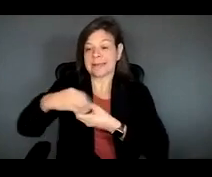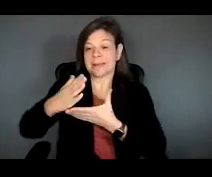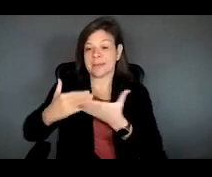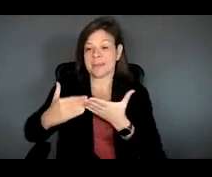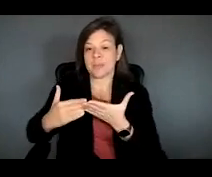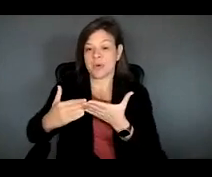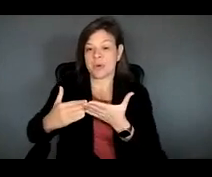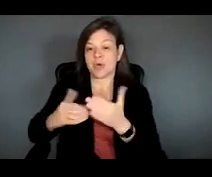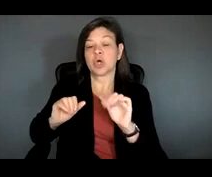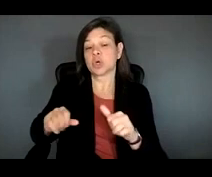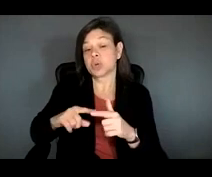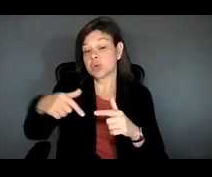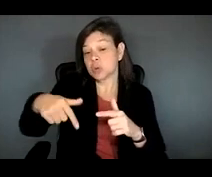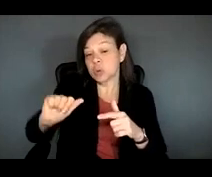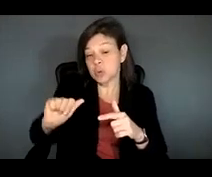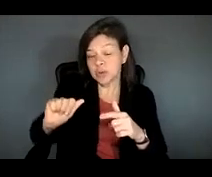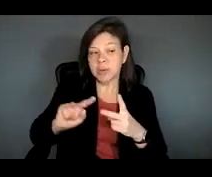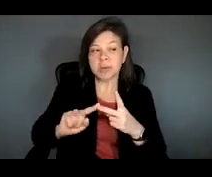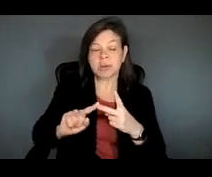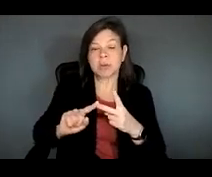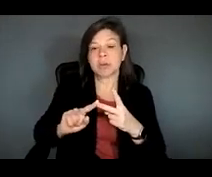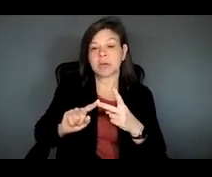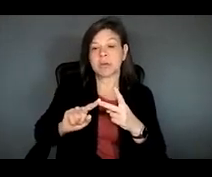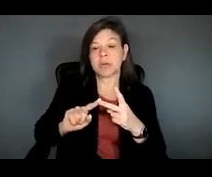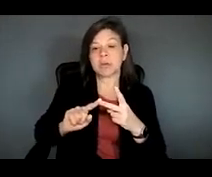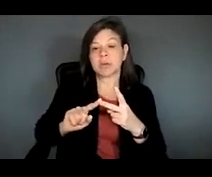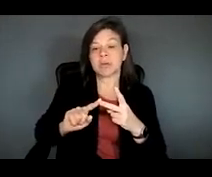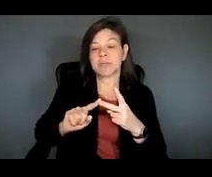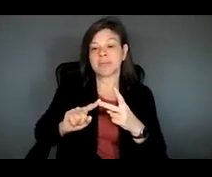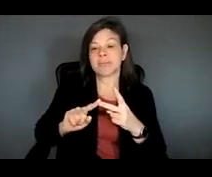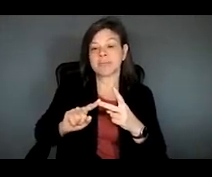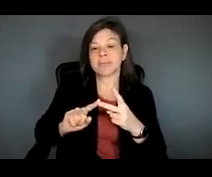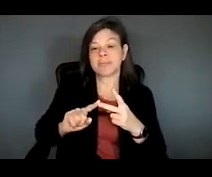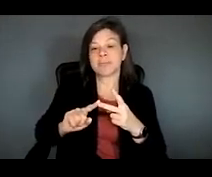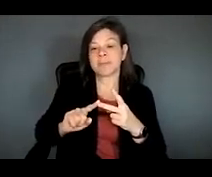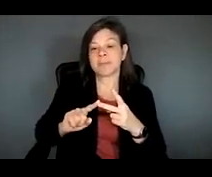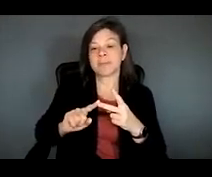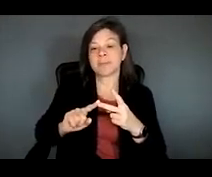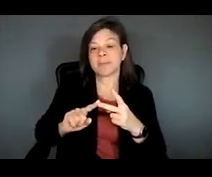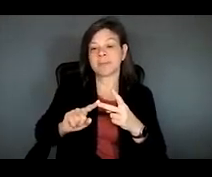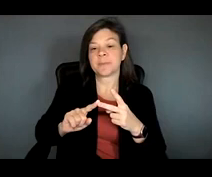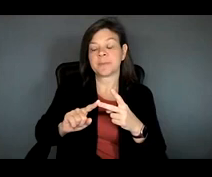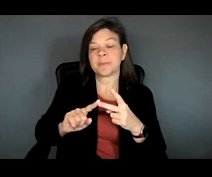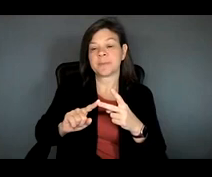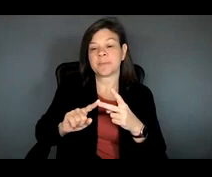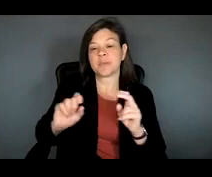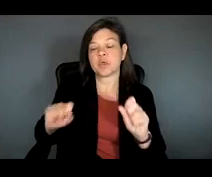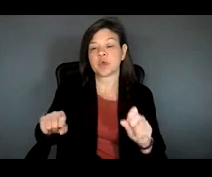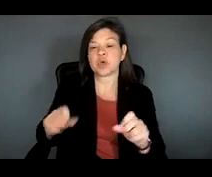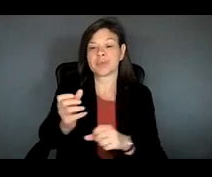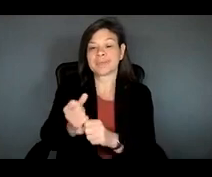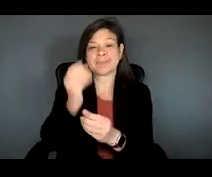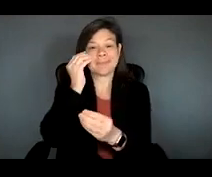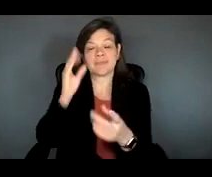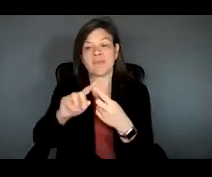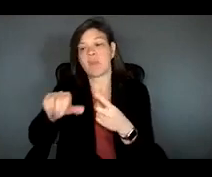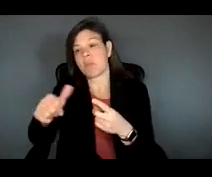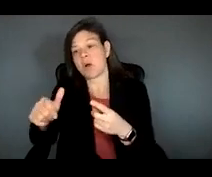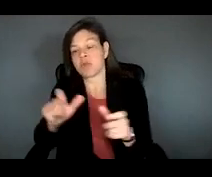could be Q&A. It could be taking information from others who are participating on things